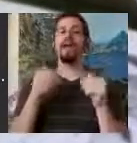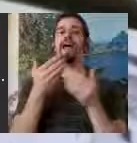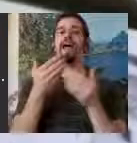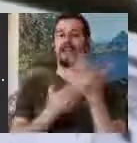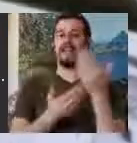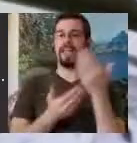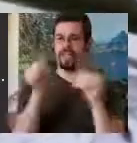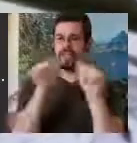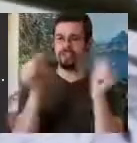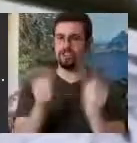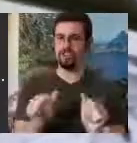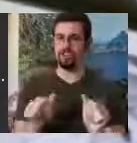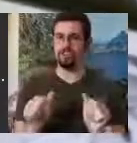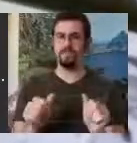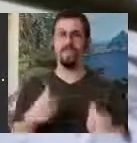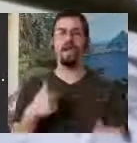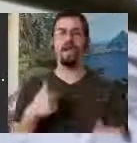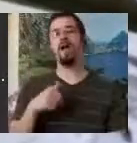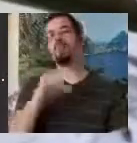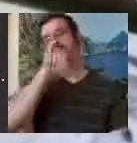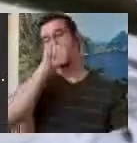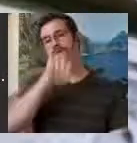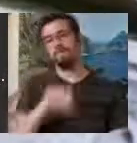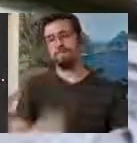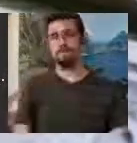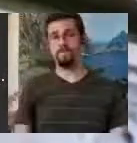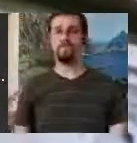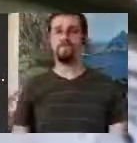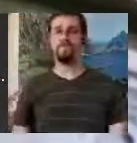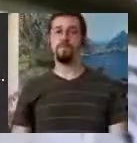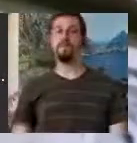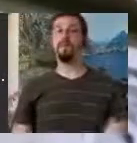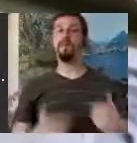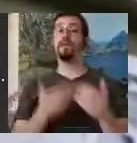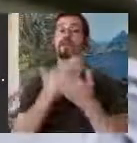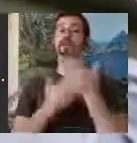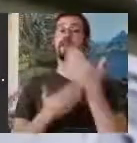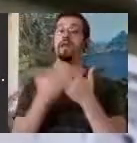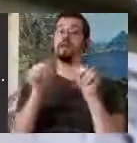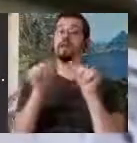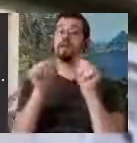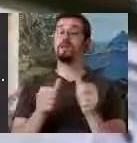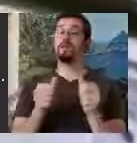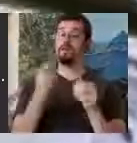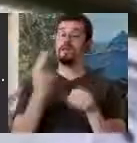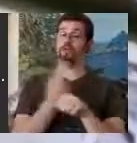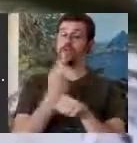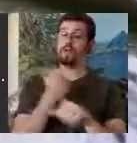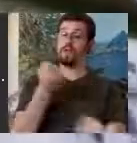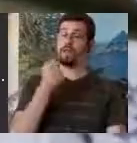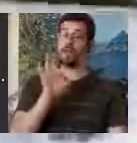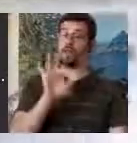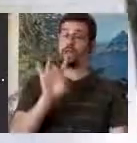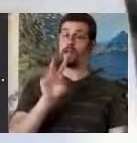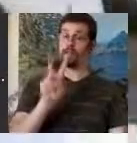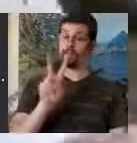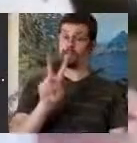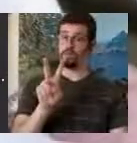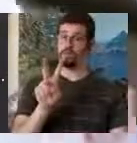and it is a handshape that was used in 1982 and I got proof of it because here